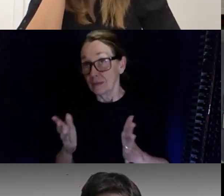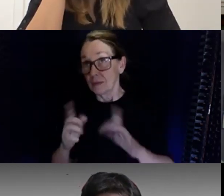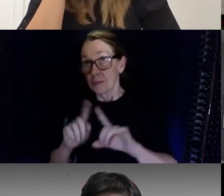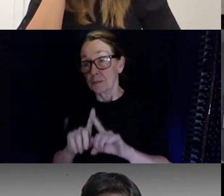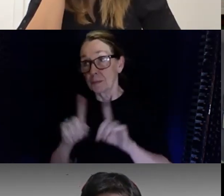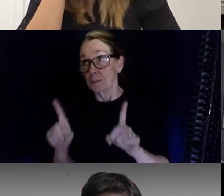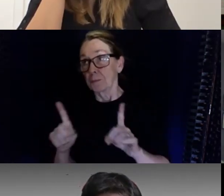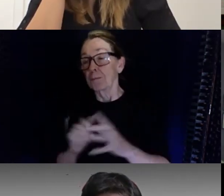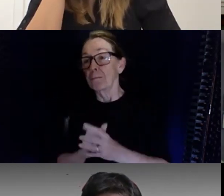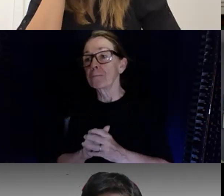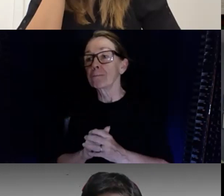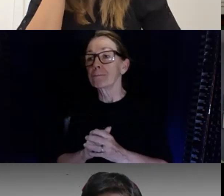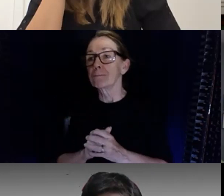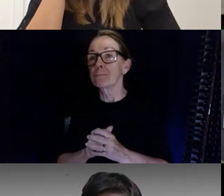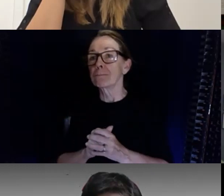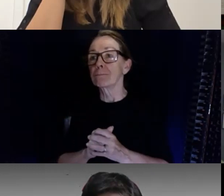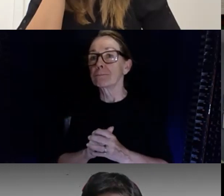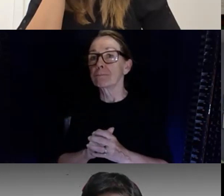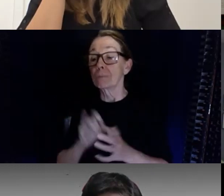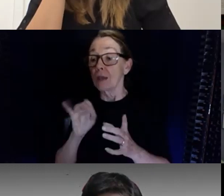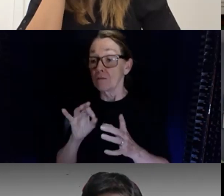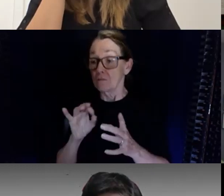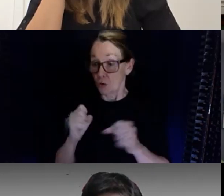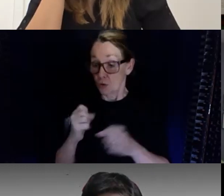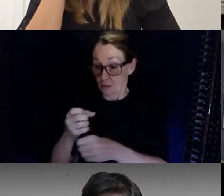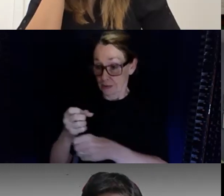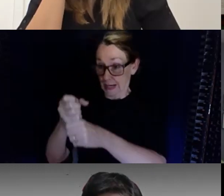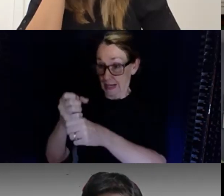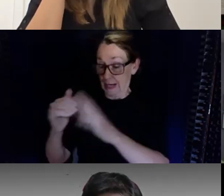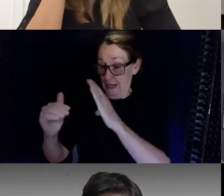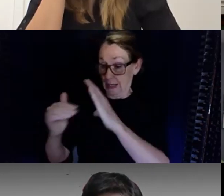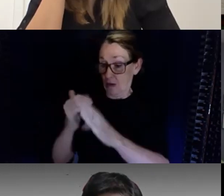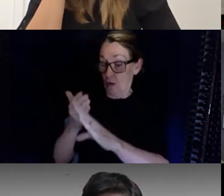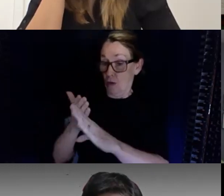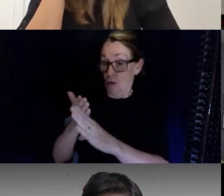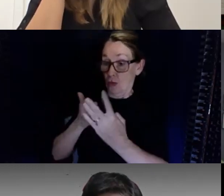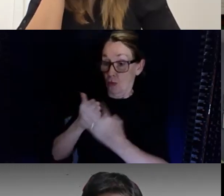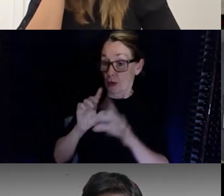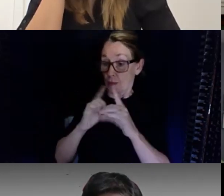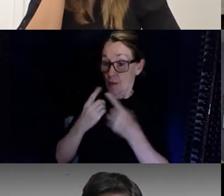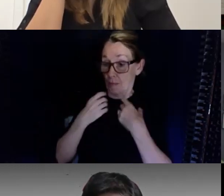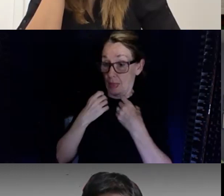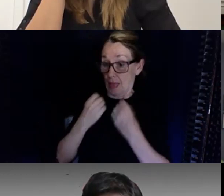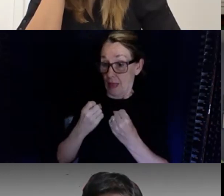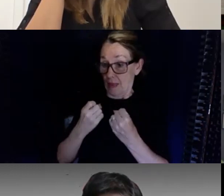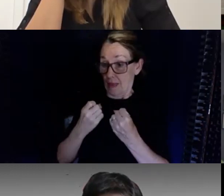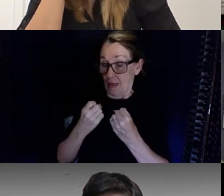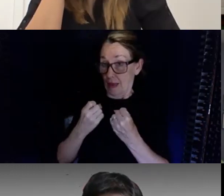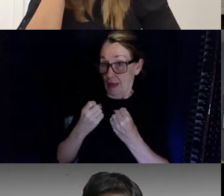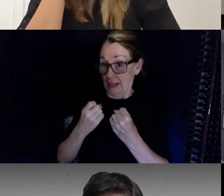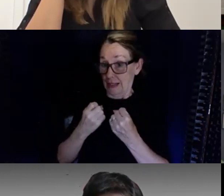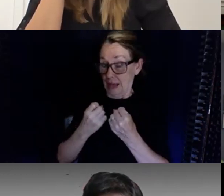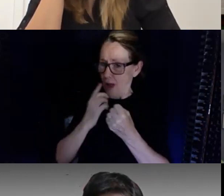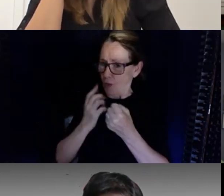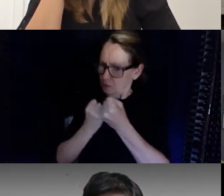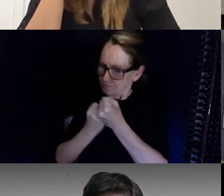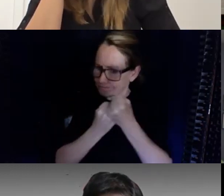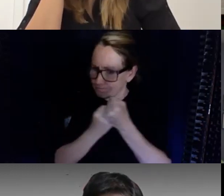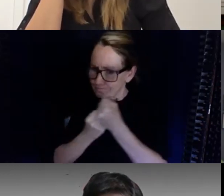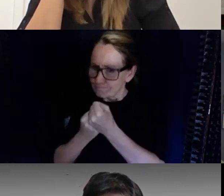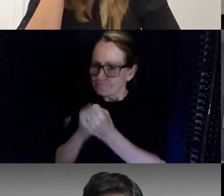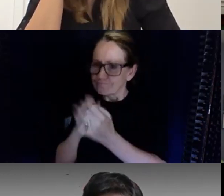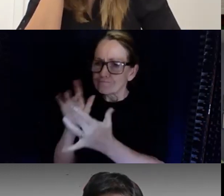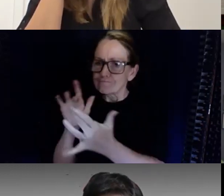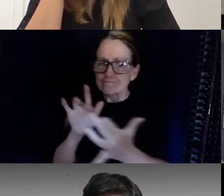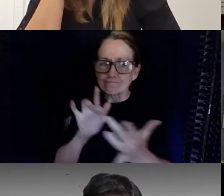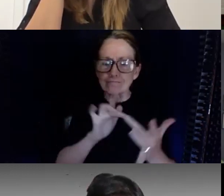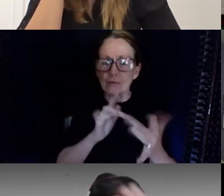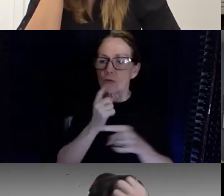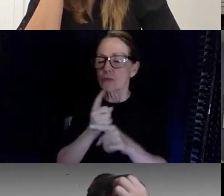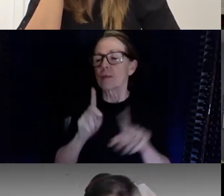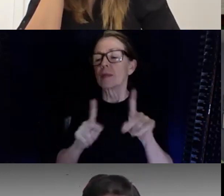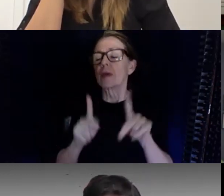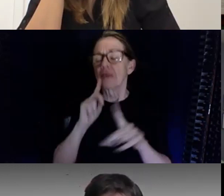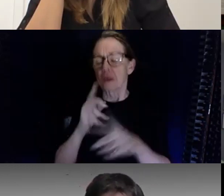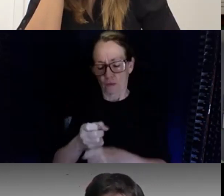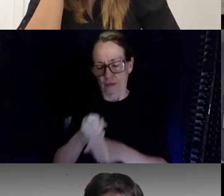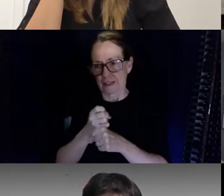HOWEVER, THEN YOU'RE GOING TO HAVE TO WORRY ABOUT DUPLICATION.